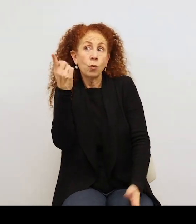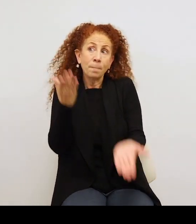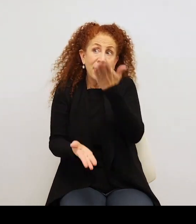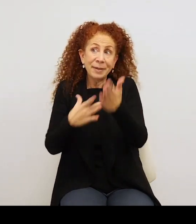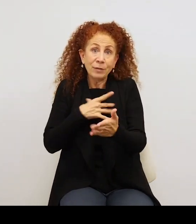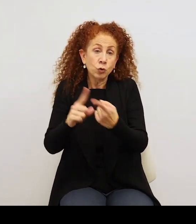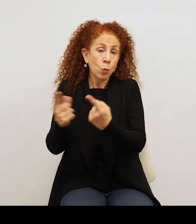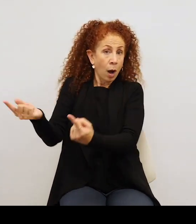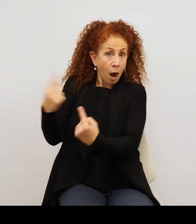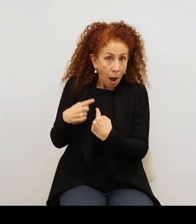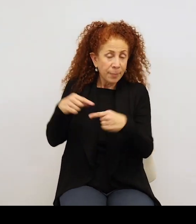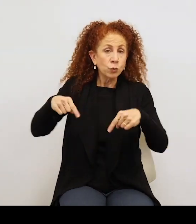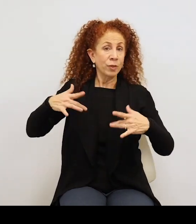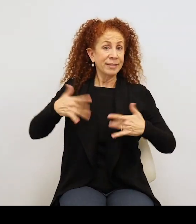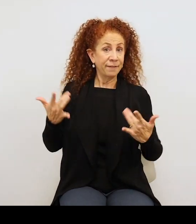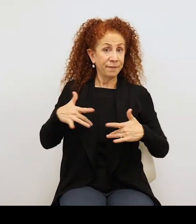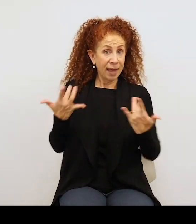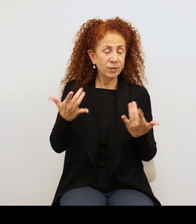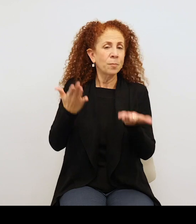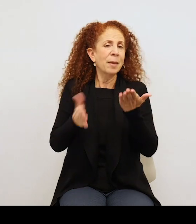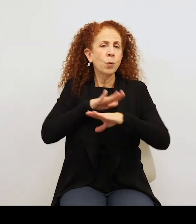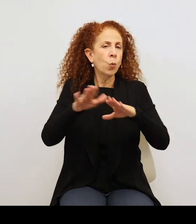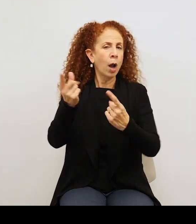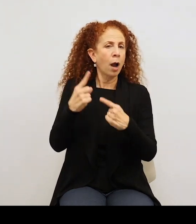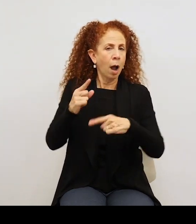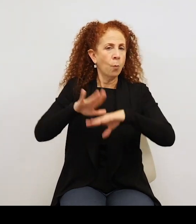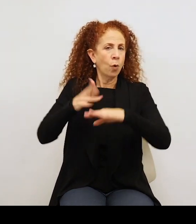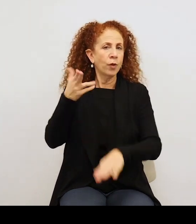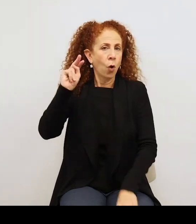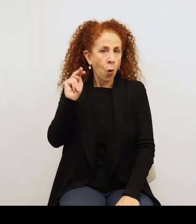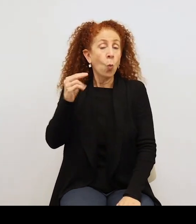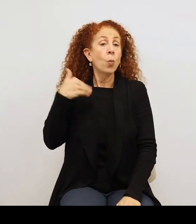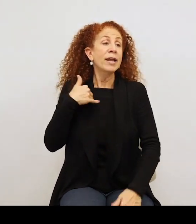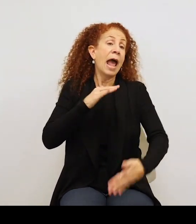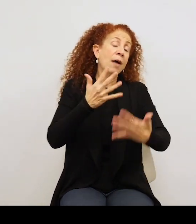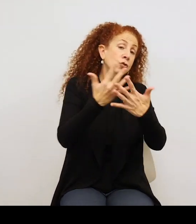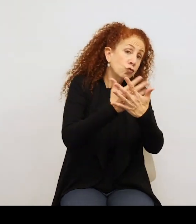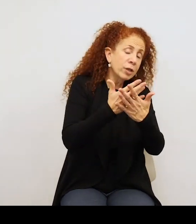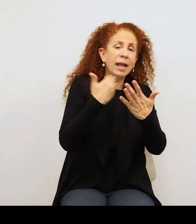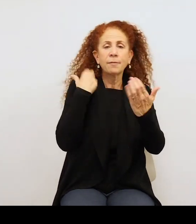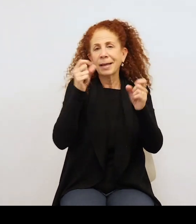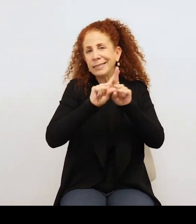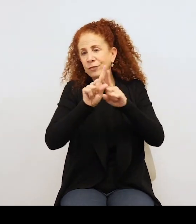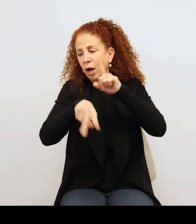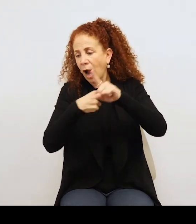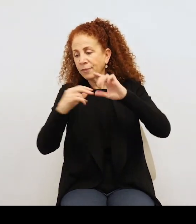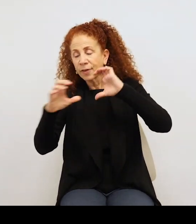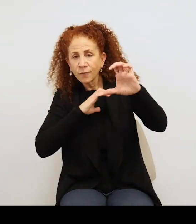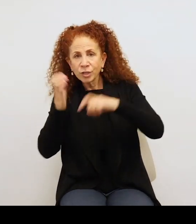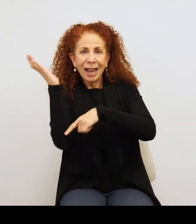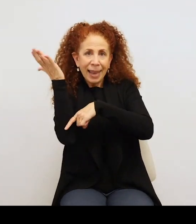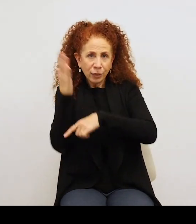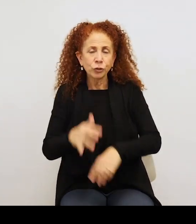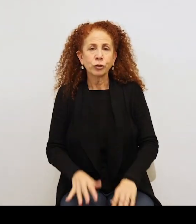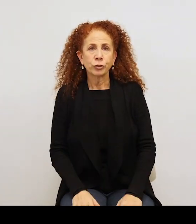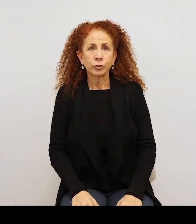interested in coming to these events who wouldn't come on their own. We have film screenings and all kinds of other conversations and lectures.